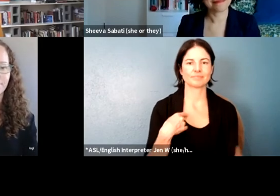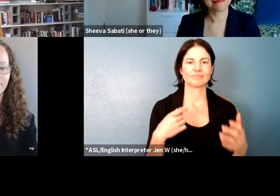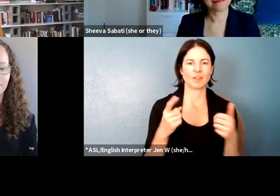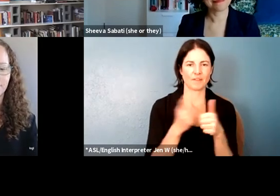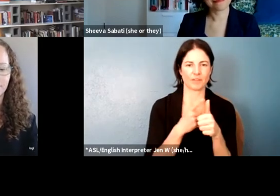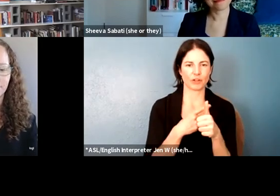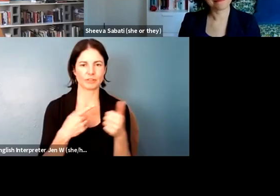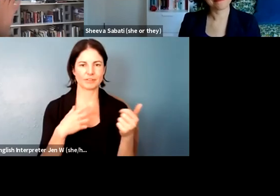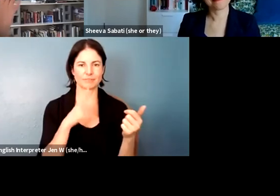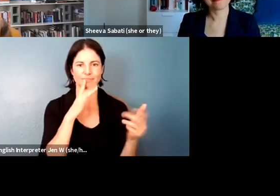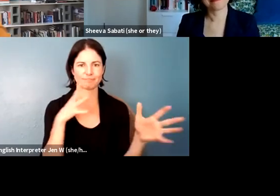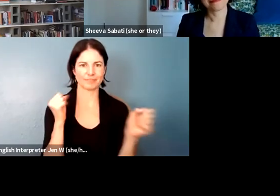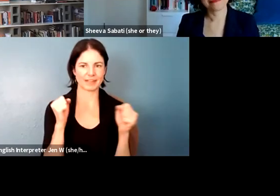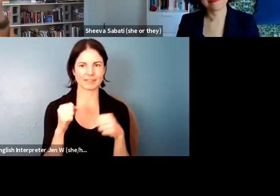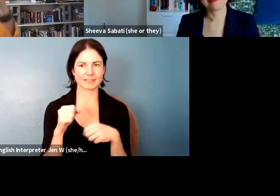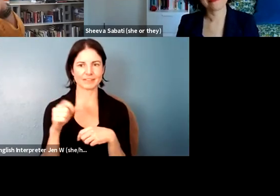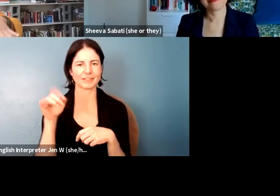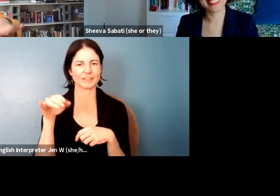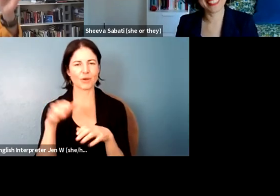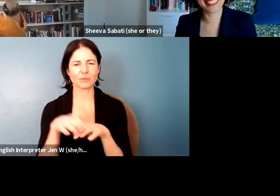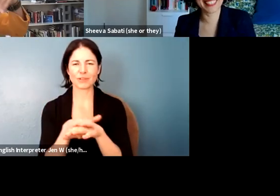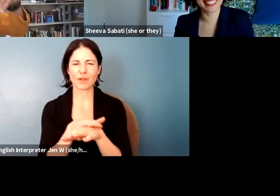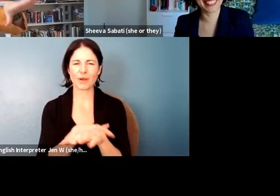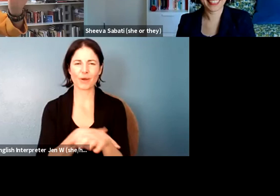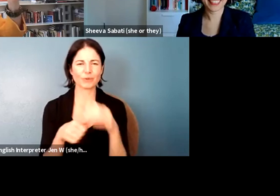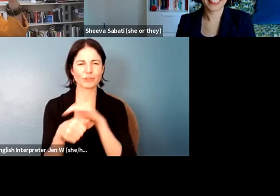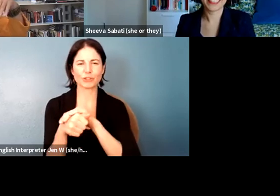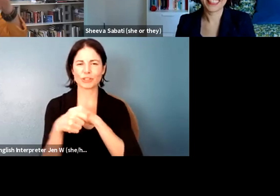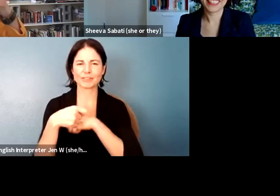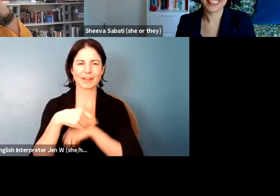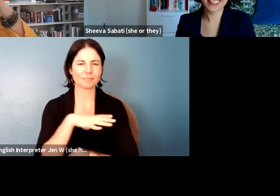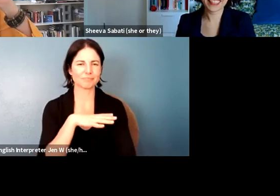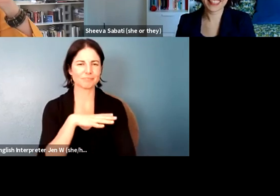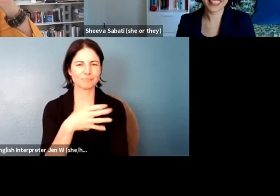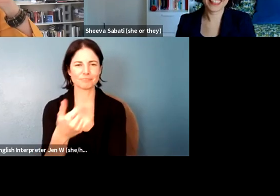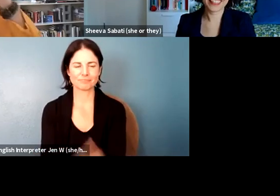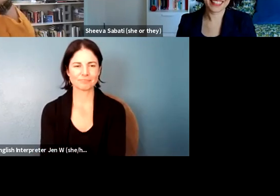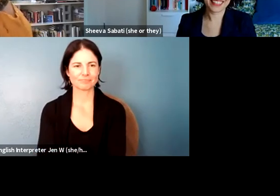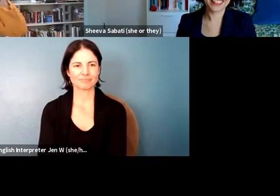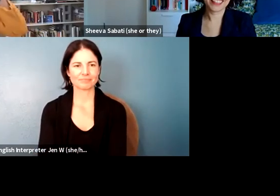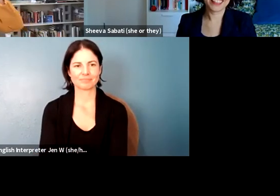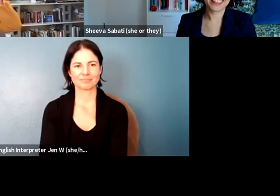don't go fast we go slow girl we on turtle Tara I ride. I mean, I'll be here for the after party. I know other